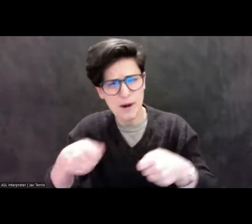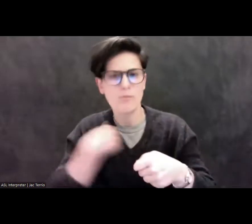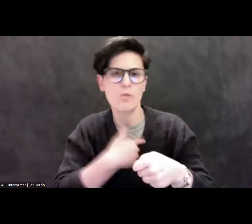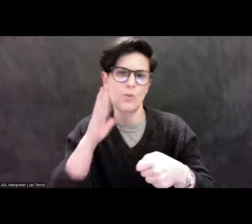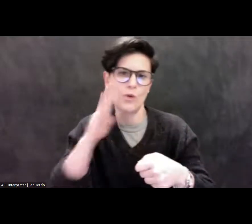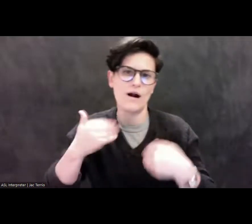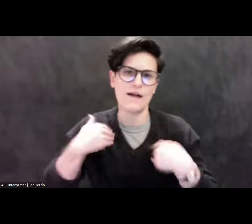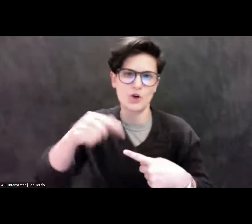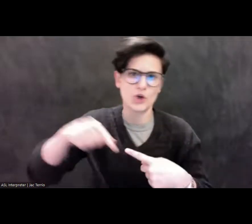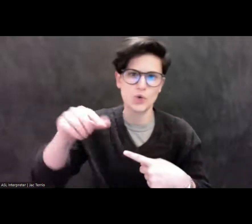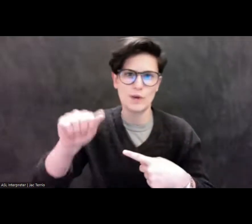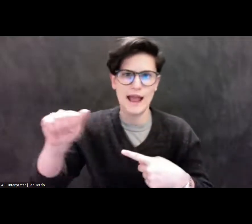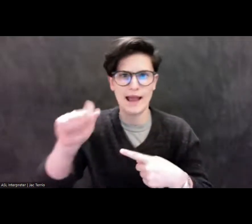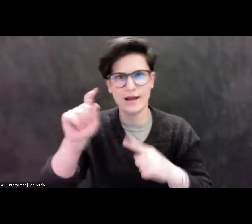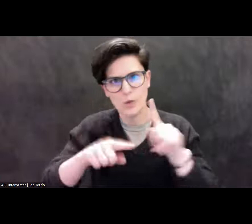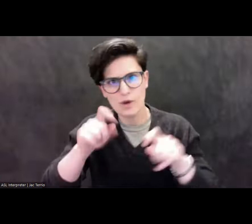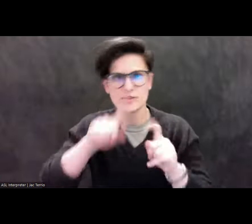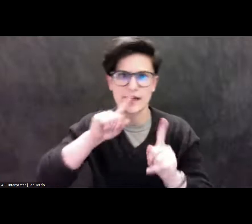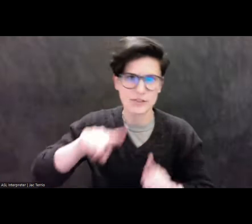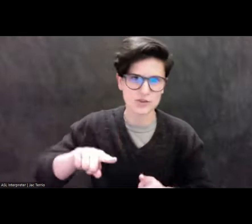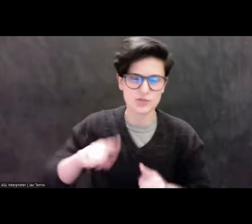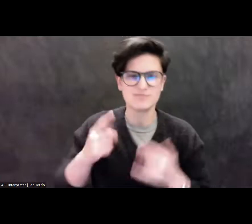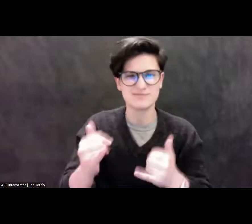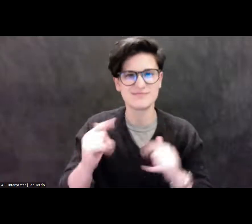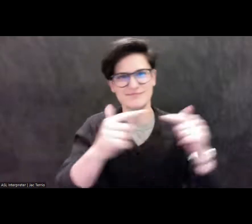like to turn things over to our first presenter, executive director, and attorney for disability